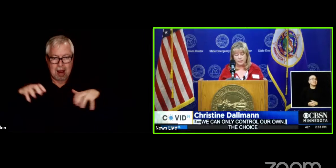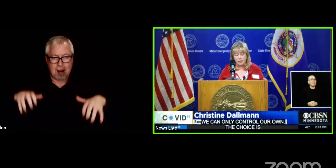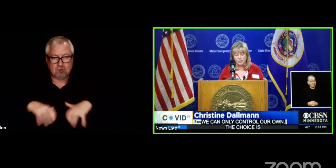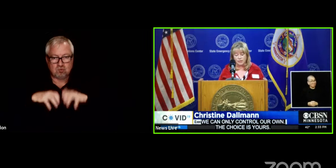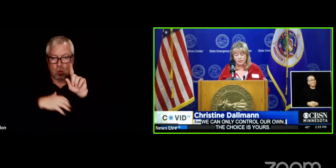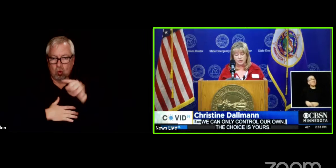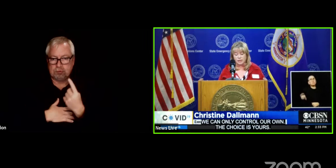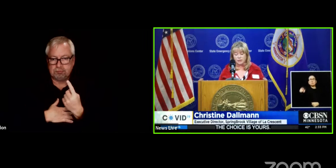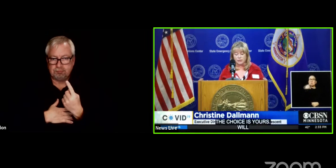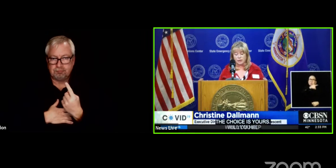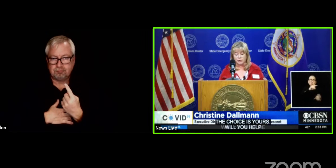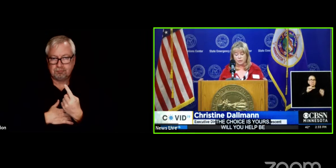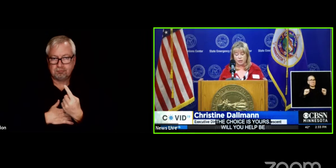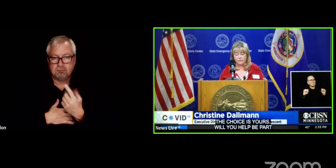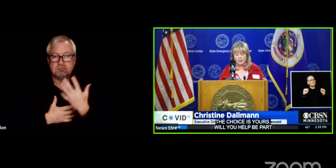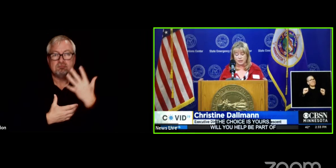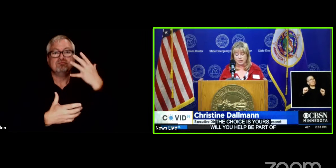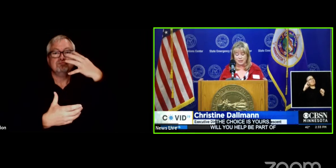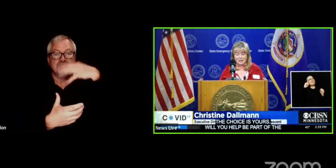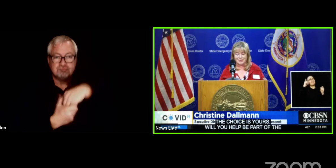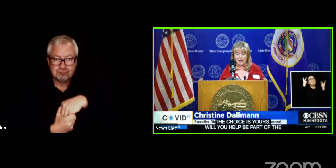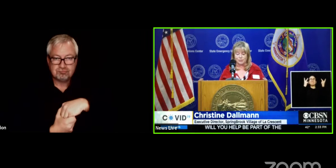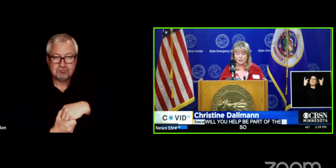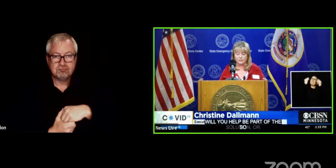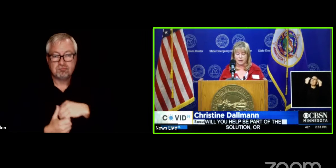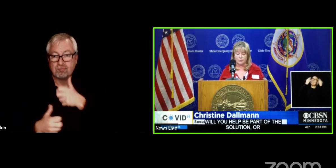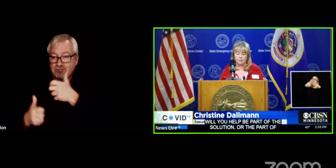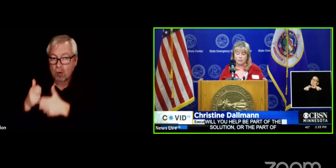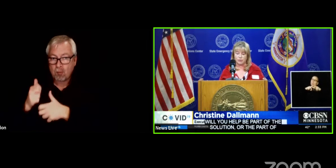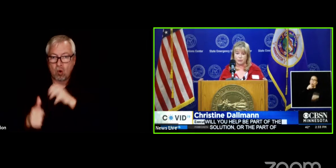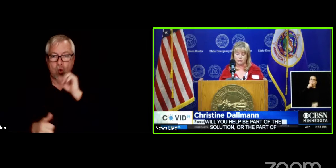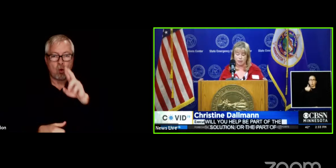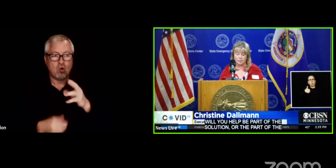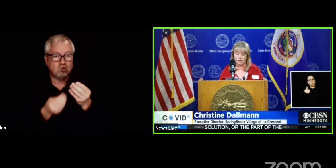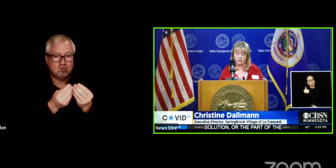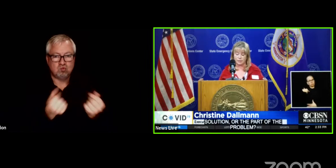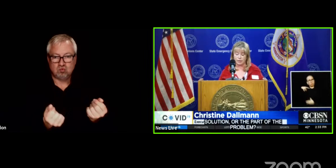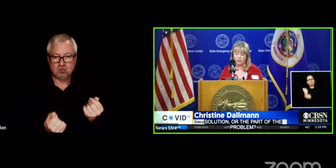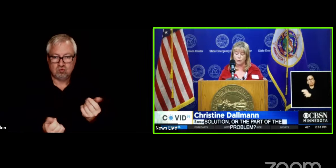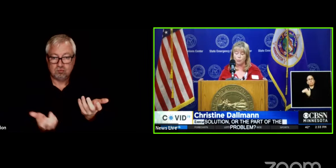THOUSANDS OF SENIORS IN LONG-TERM CARE FACILITIES AND THOUSANDS OF FAMILY MEMBERS ACROSS MINNESOTA